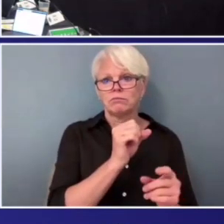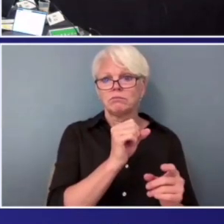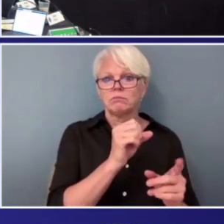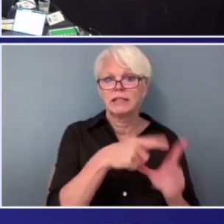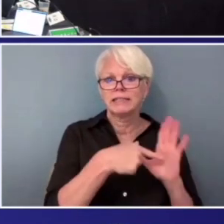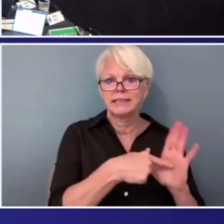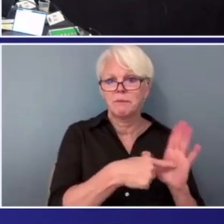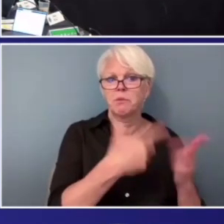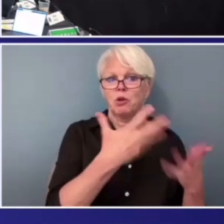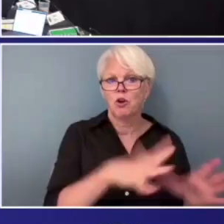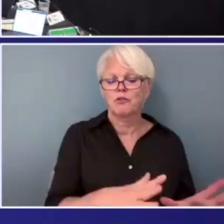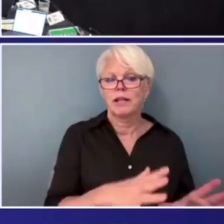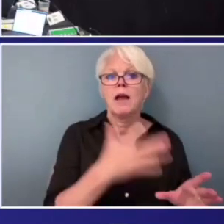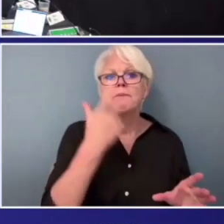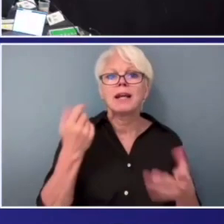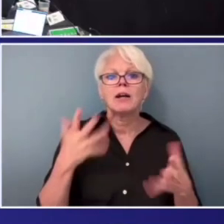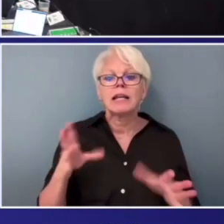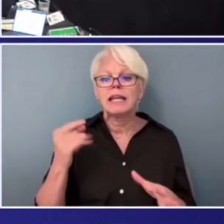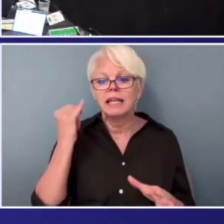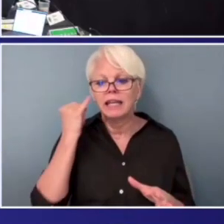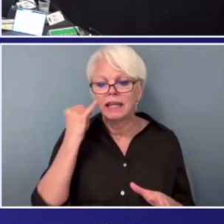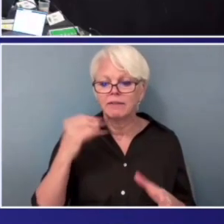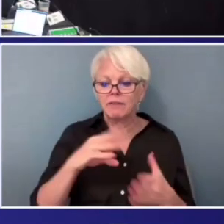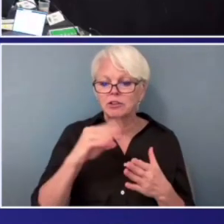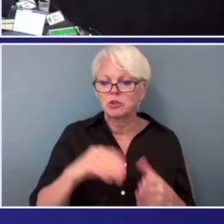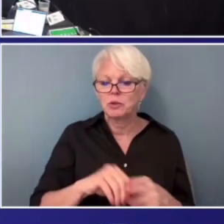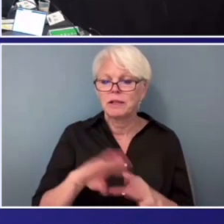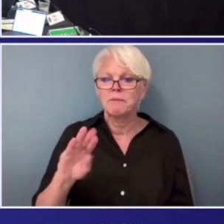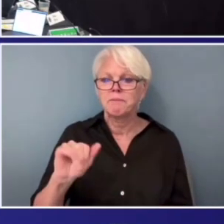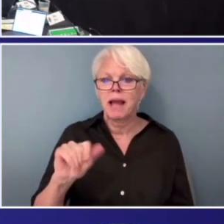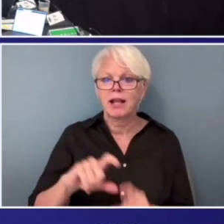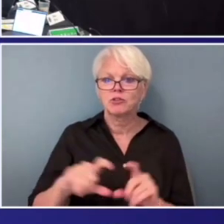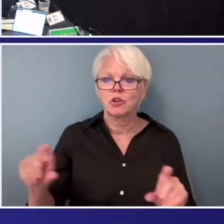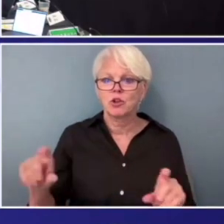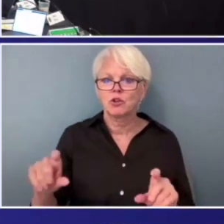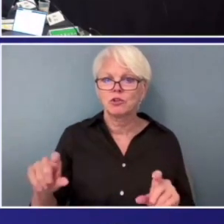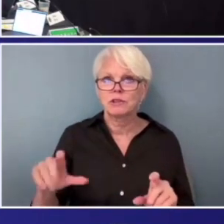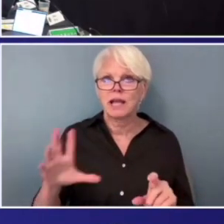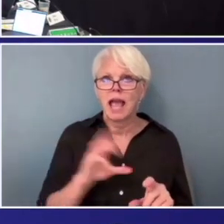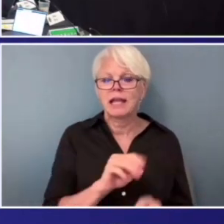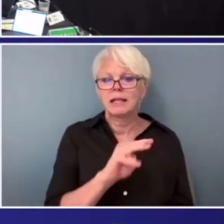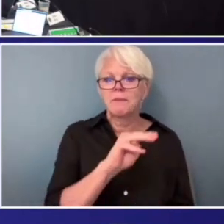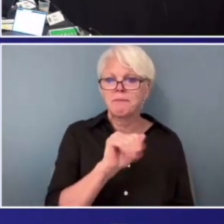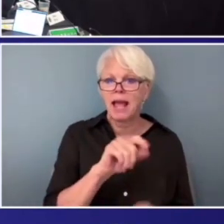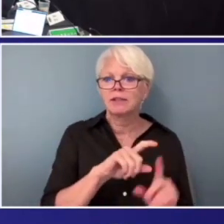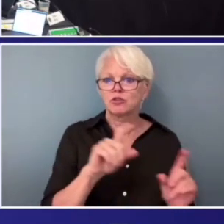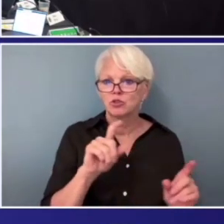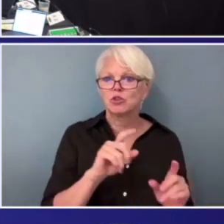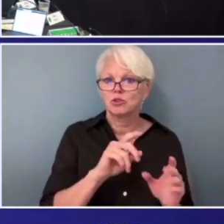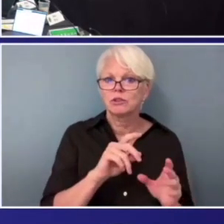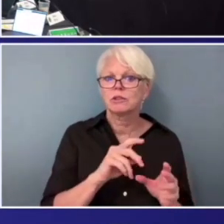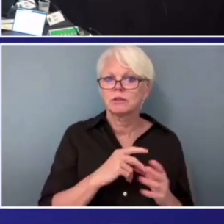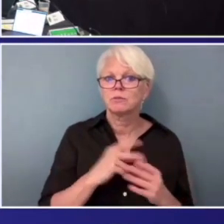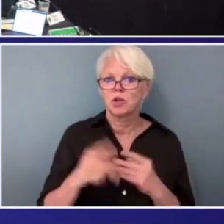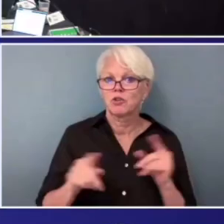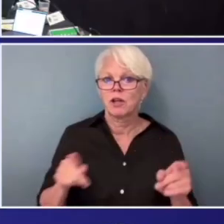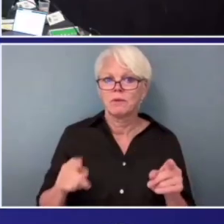because if a student is in a bachelor's and a master's, then they're not going to get the Pell Grant.